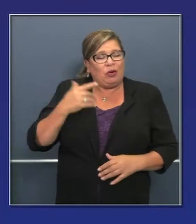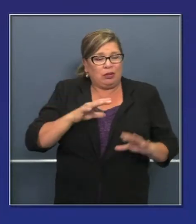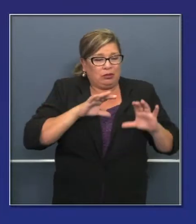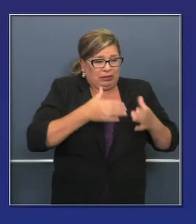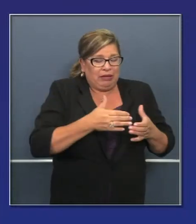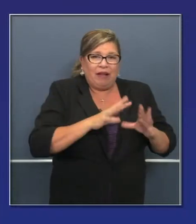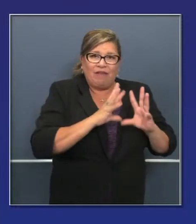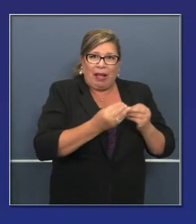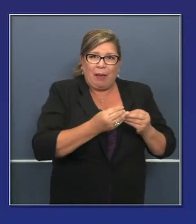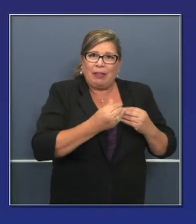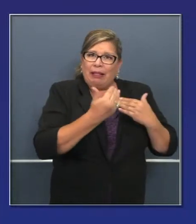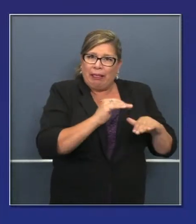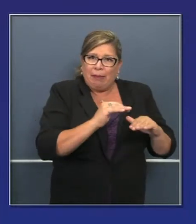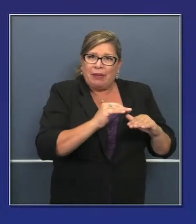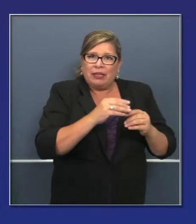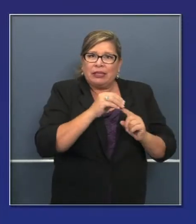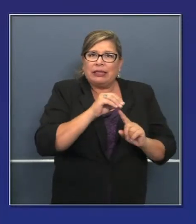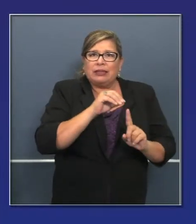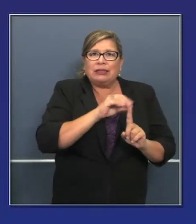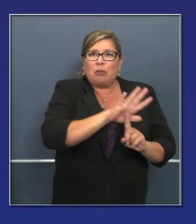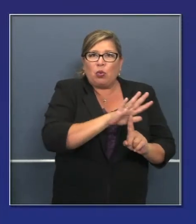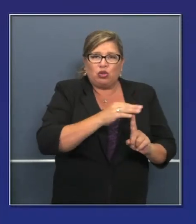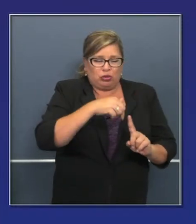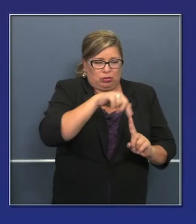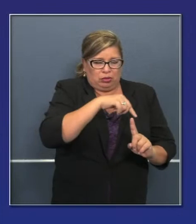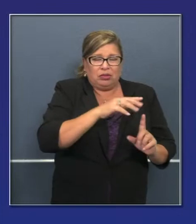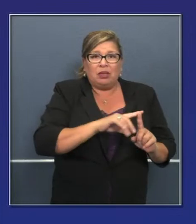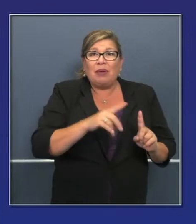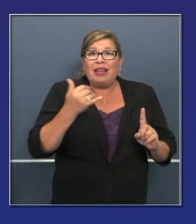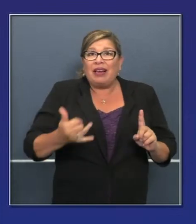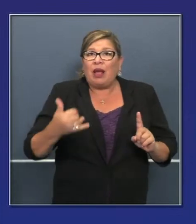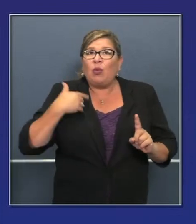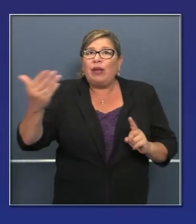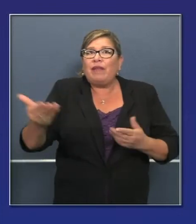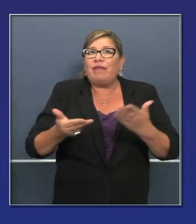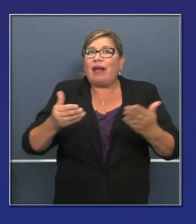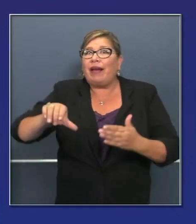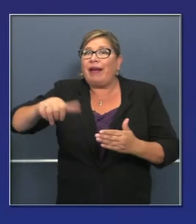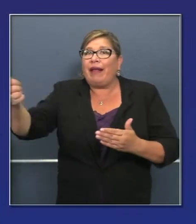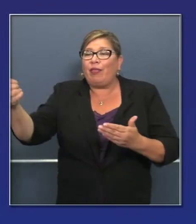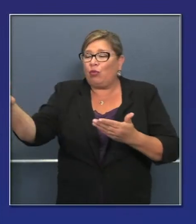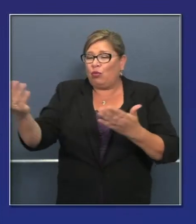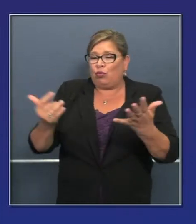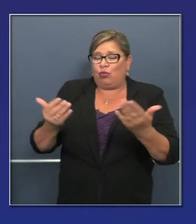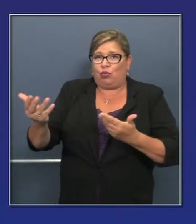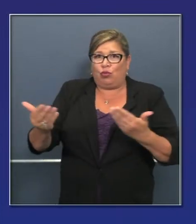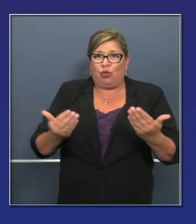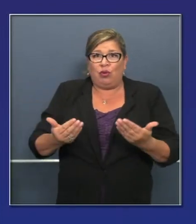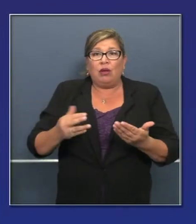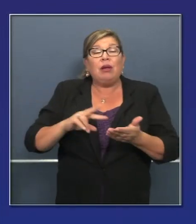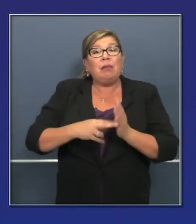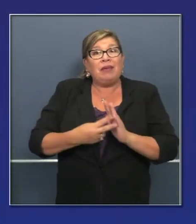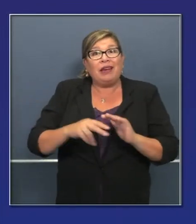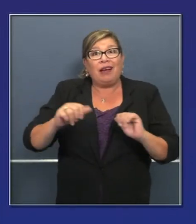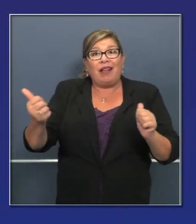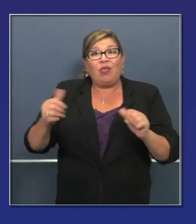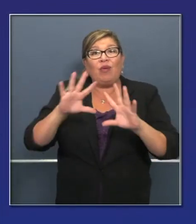past the question is are you practicing physical distancing when you are inviting family members